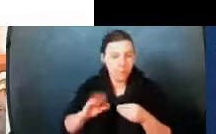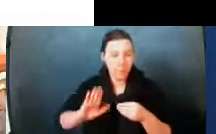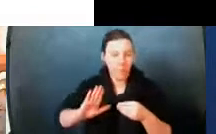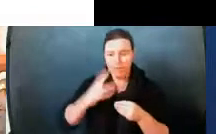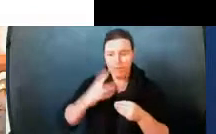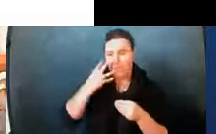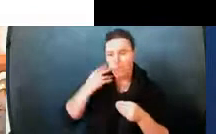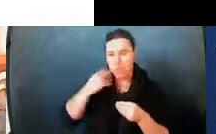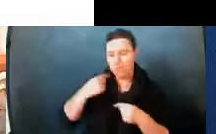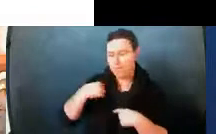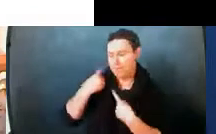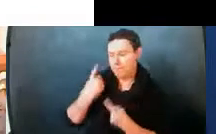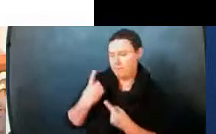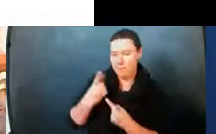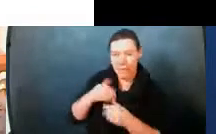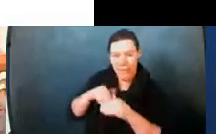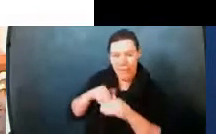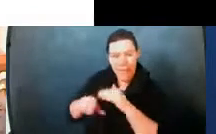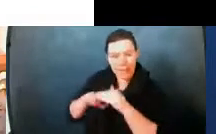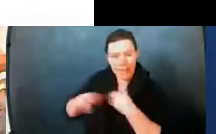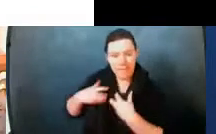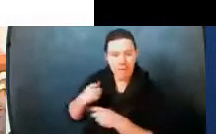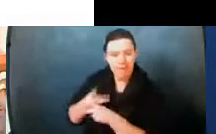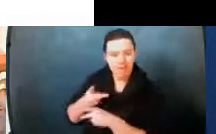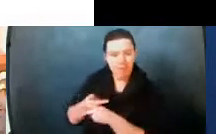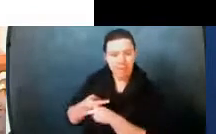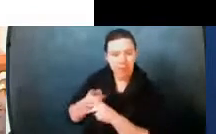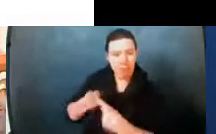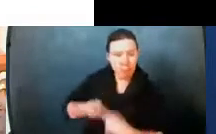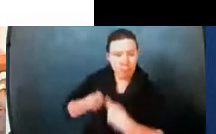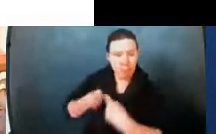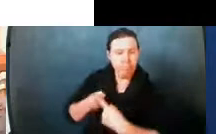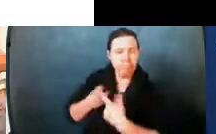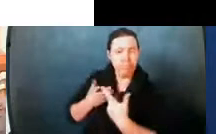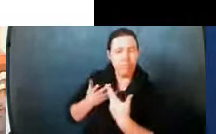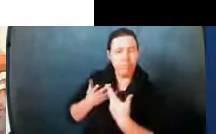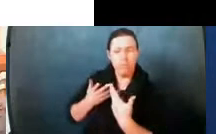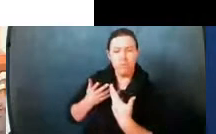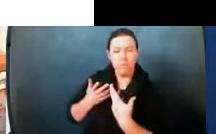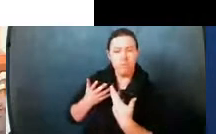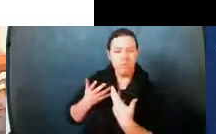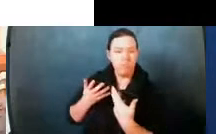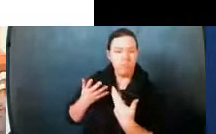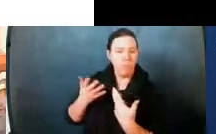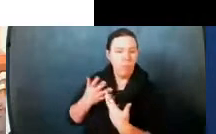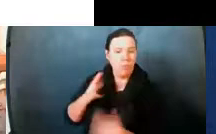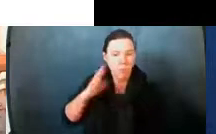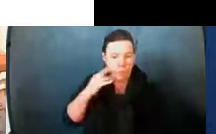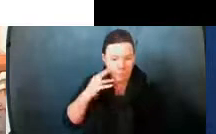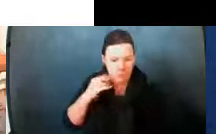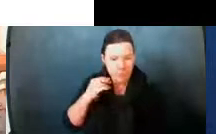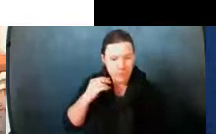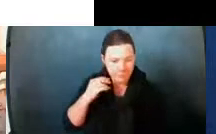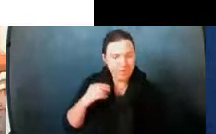having issues with accessing healthcare. And so just as a prompt, and I think we're gonna kind of turn it over to the participants today,